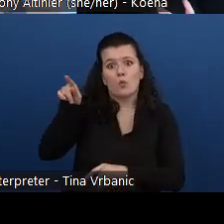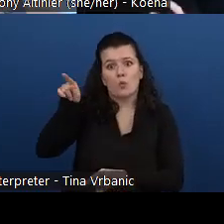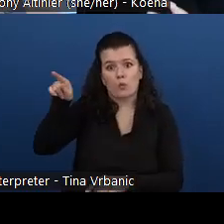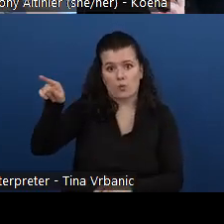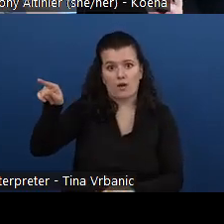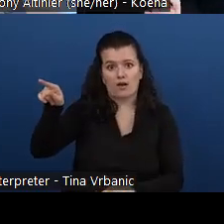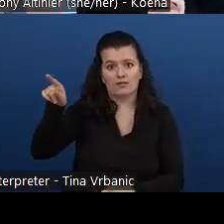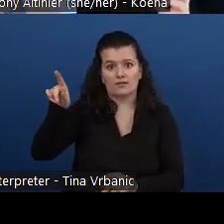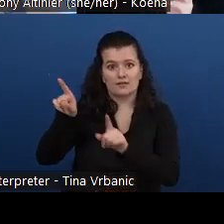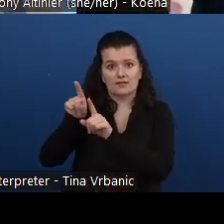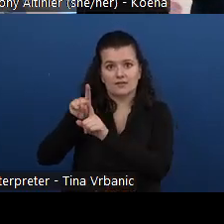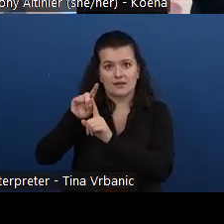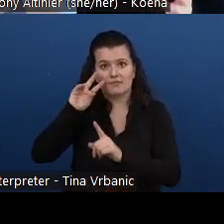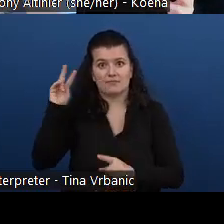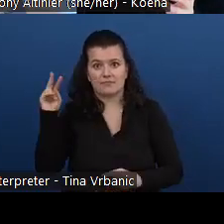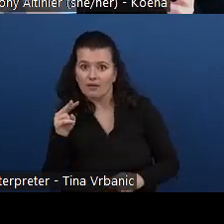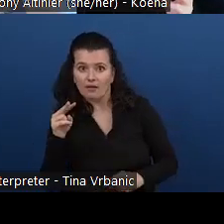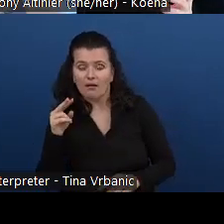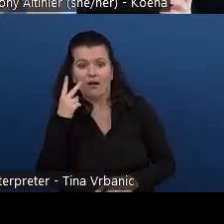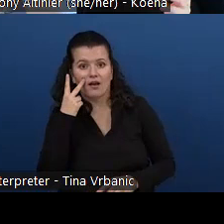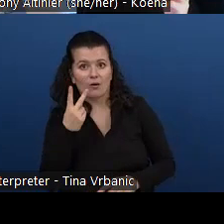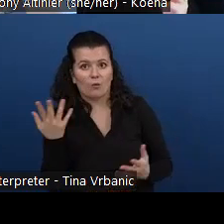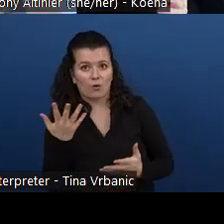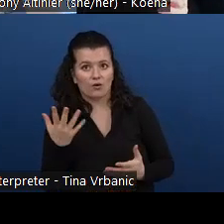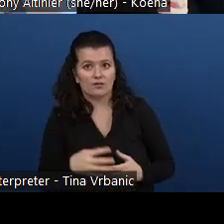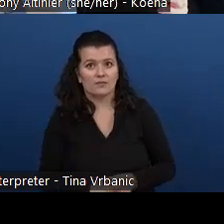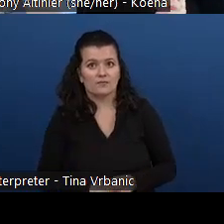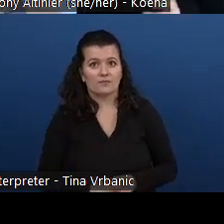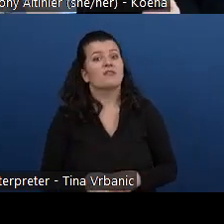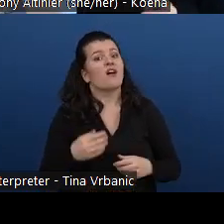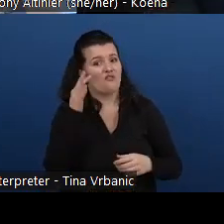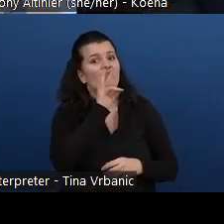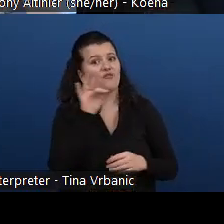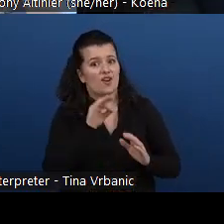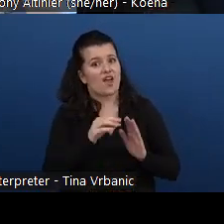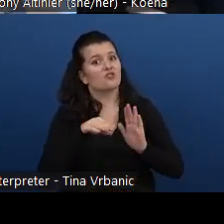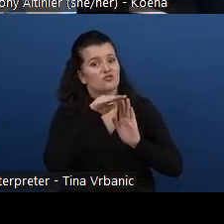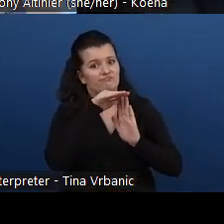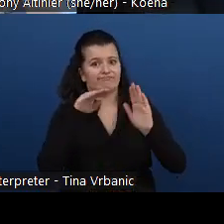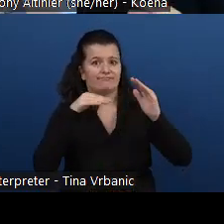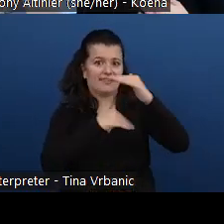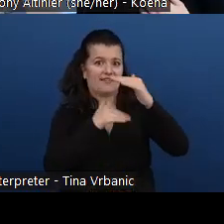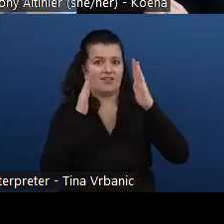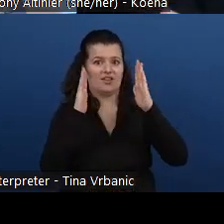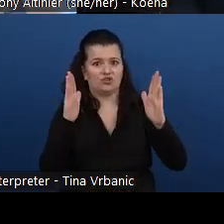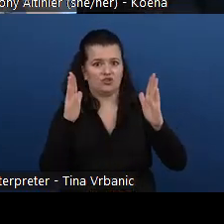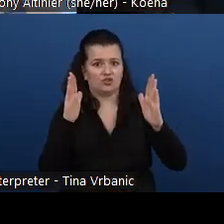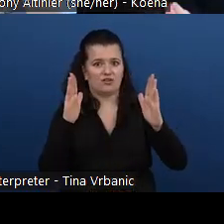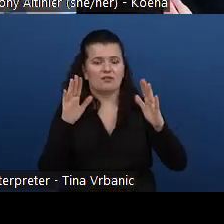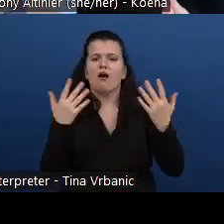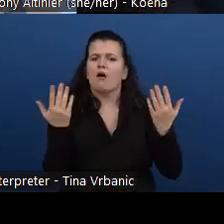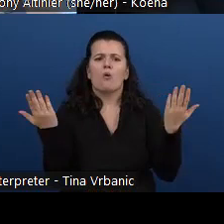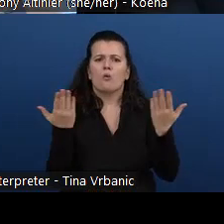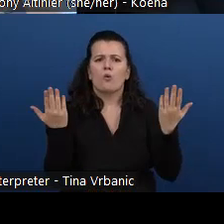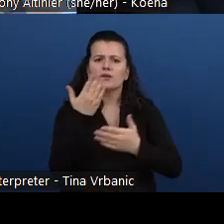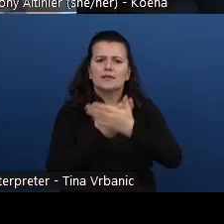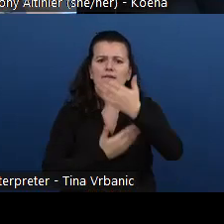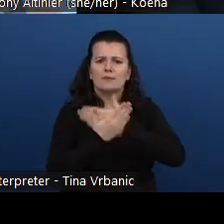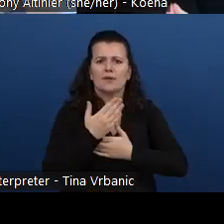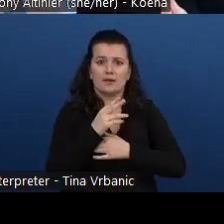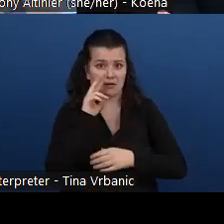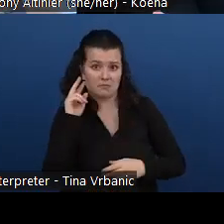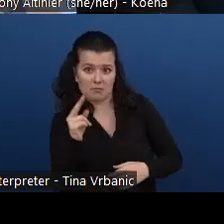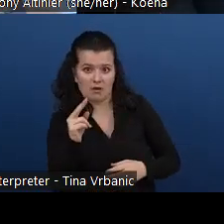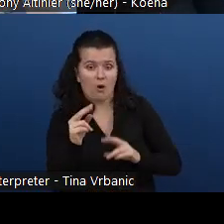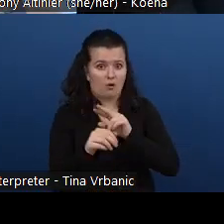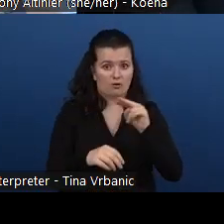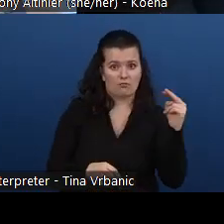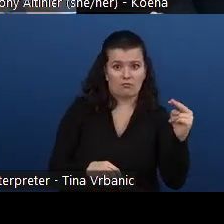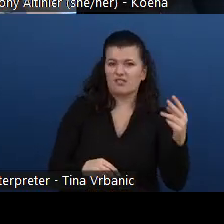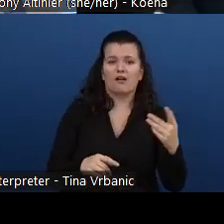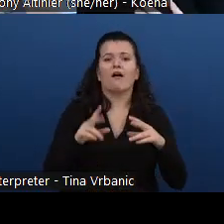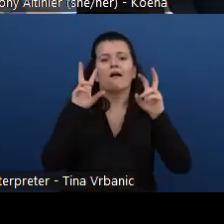our definition of disability does not fit the model of disability.